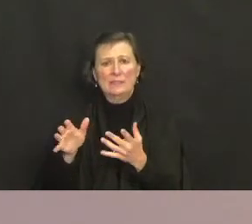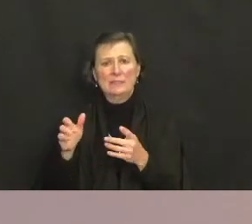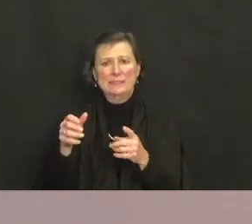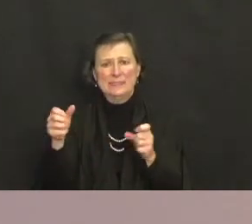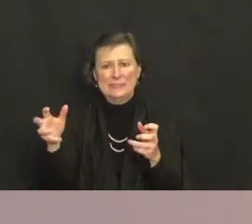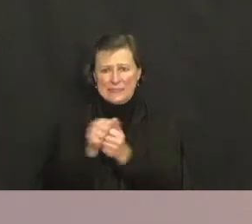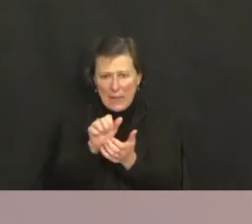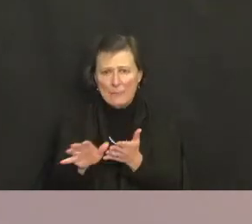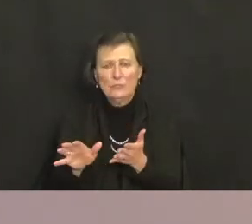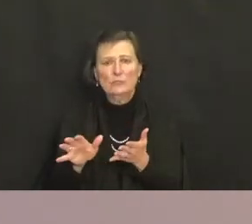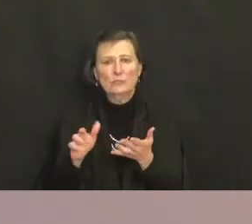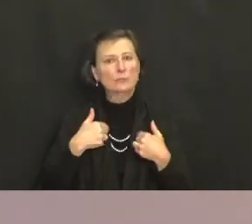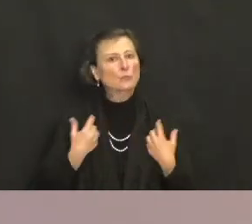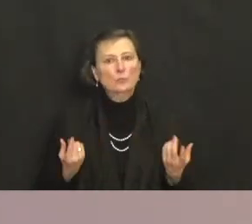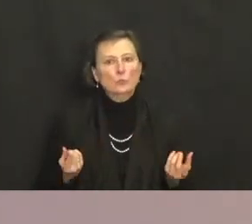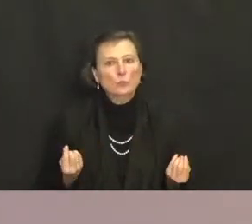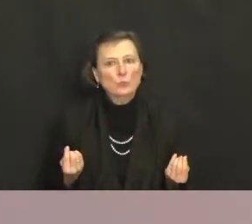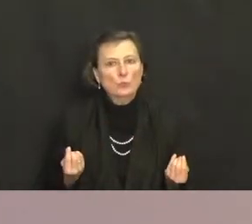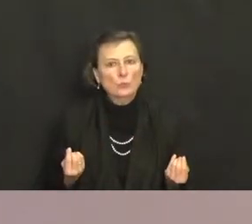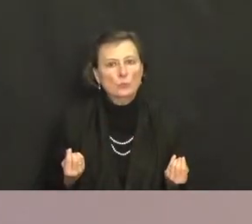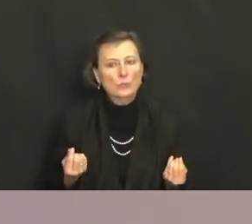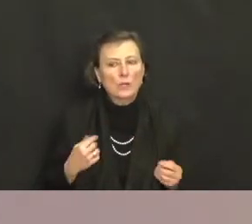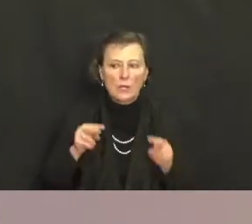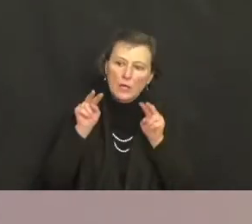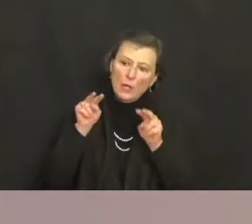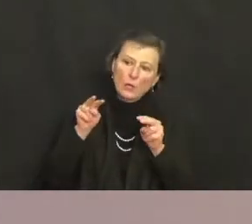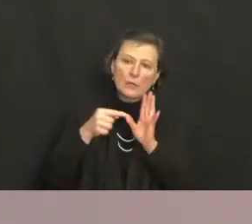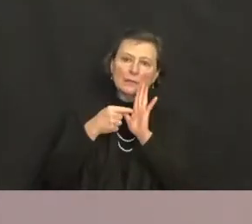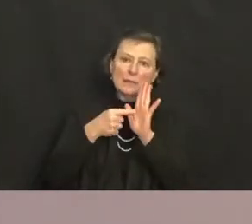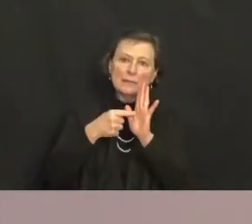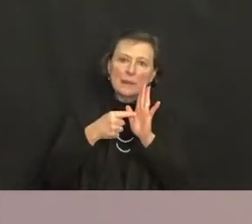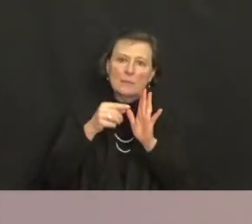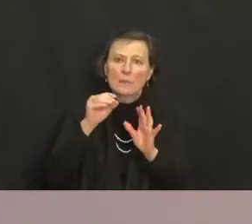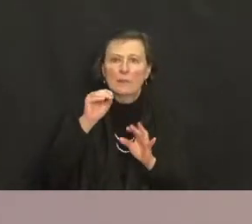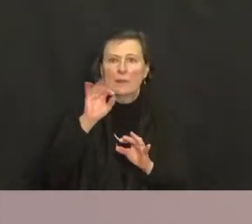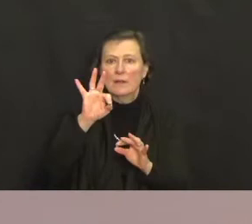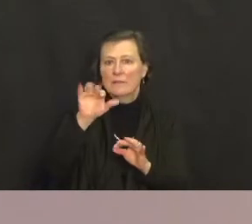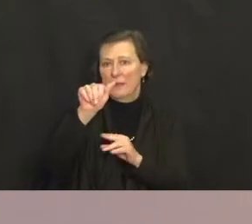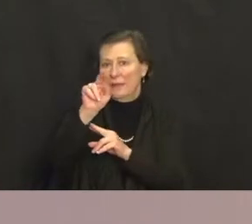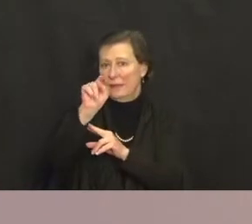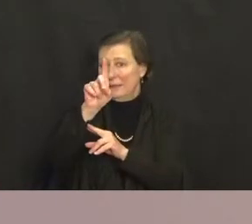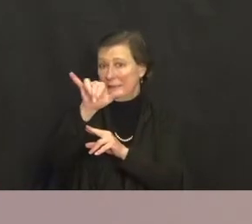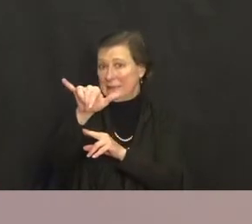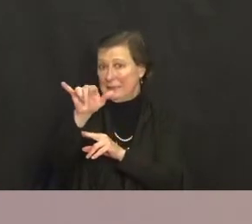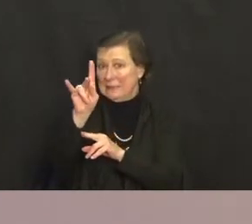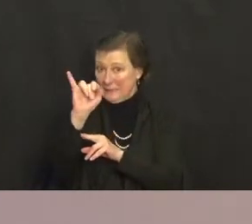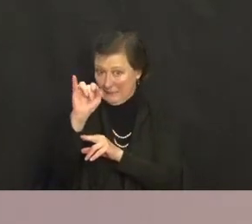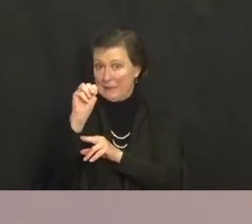I look to the example of representative, Andy Kim of New Jersey, who after the failed insurrection,